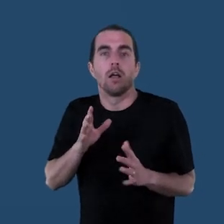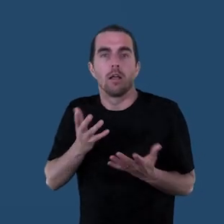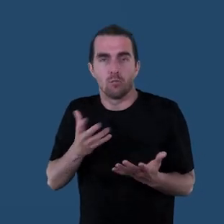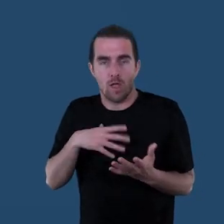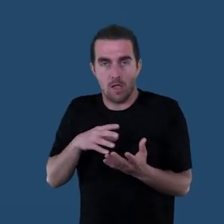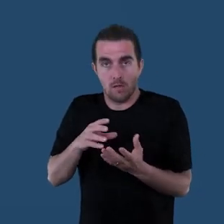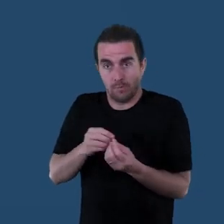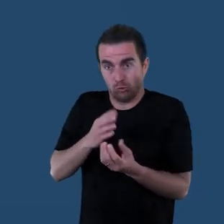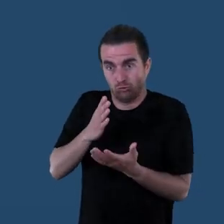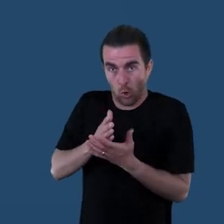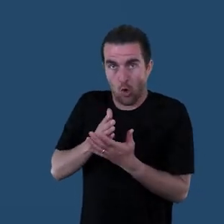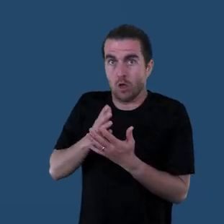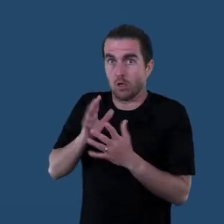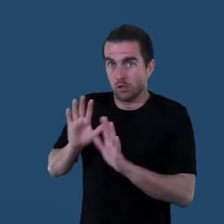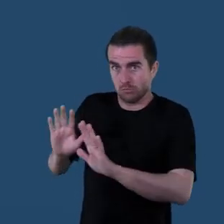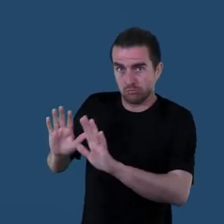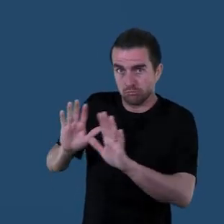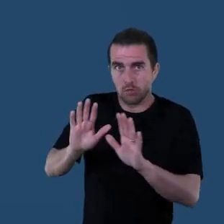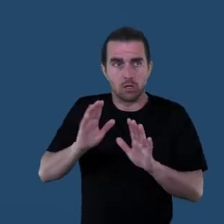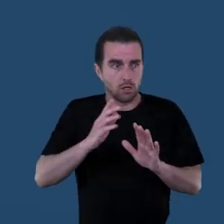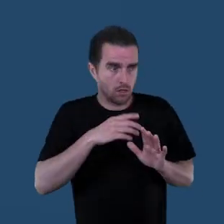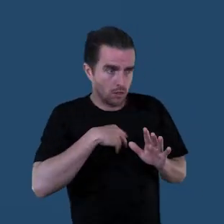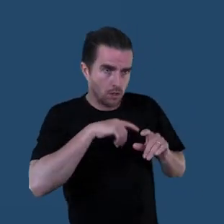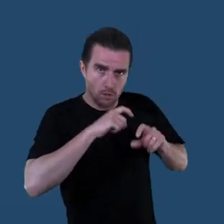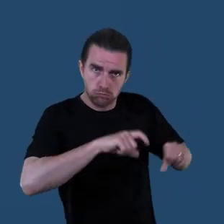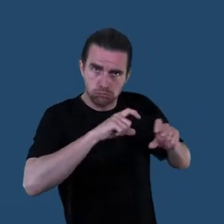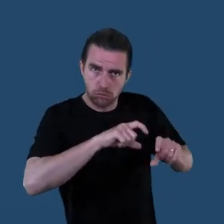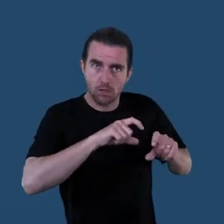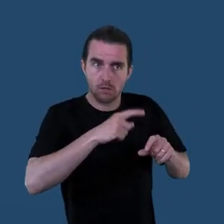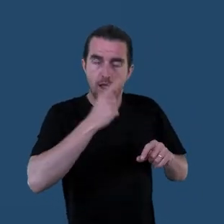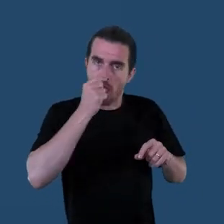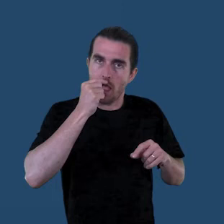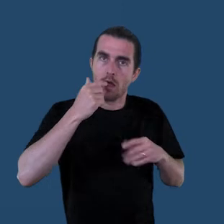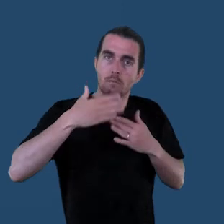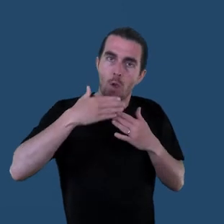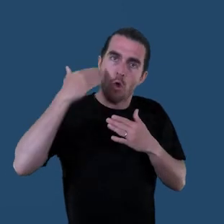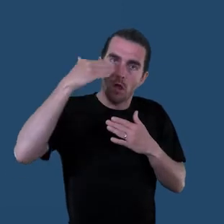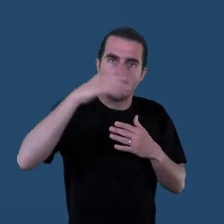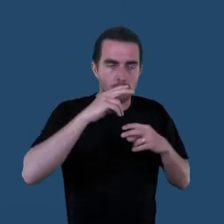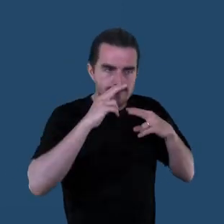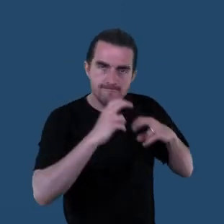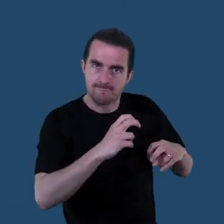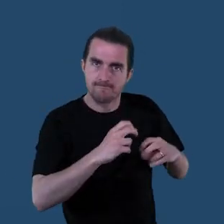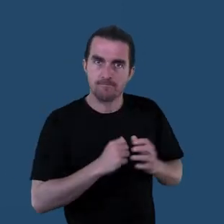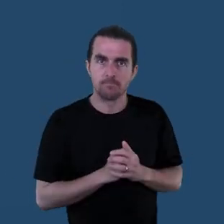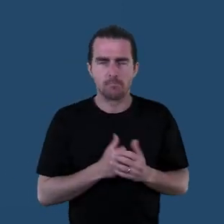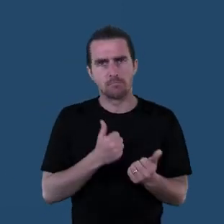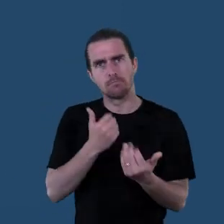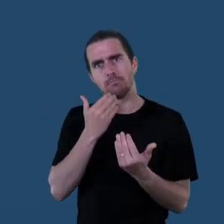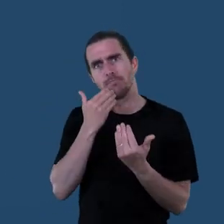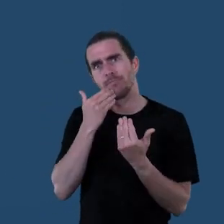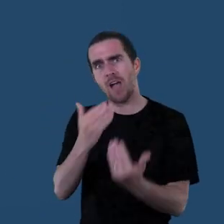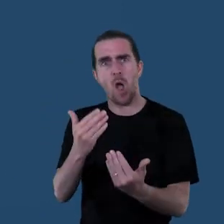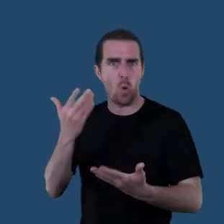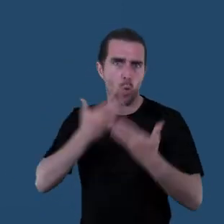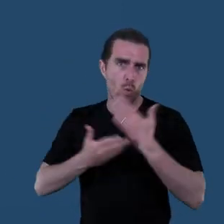but just to make sure that they're preserved and they're available for study. Fantastic, really, really great answers. Thank you very much, guys, for that.